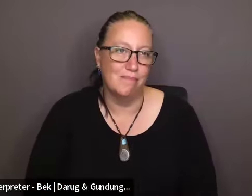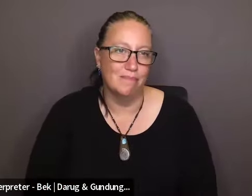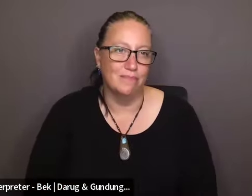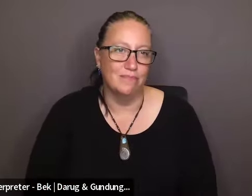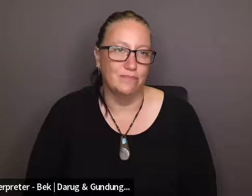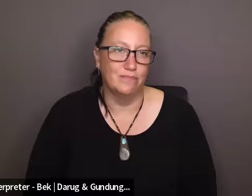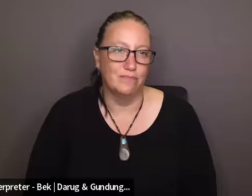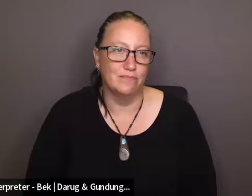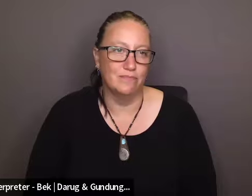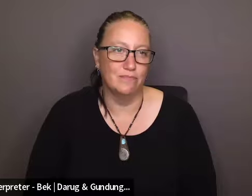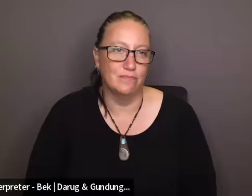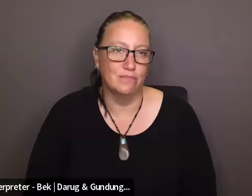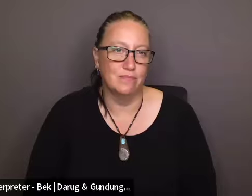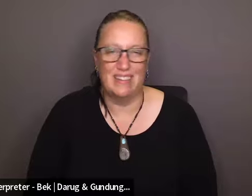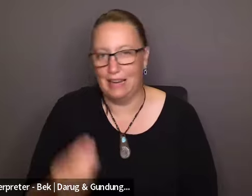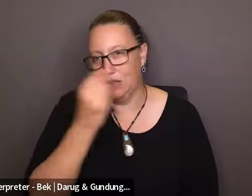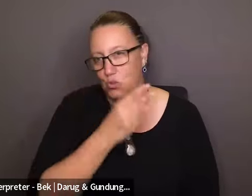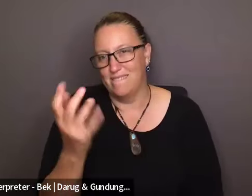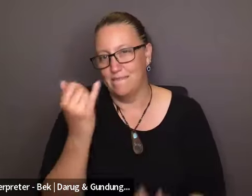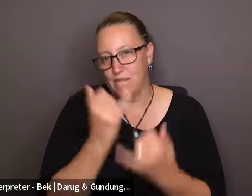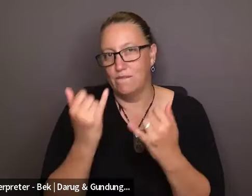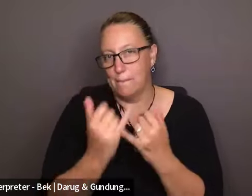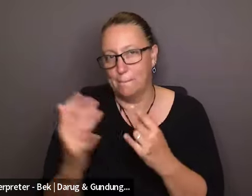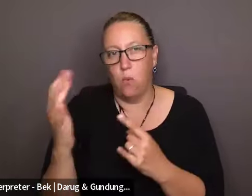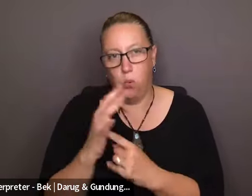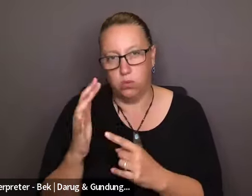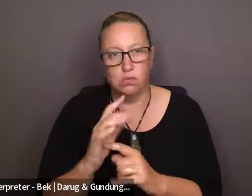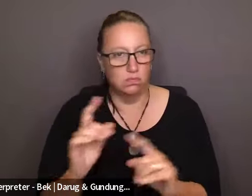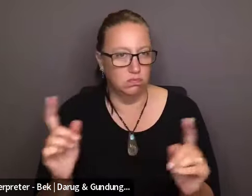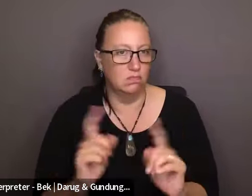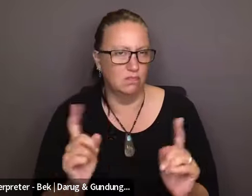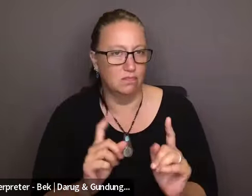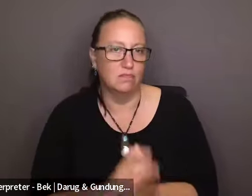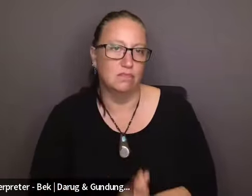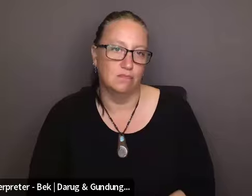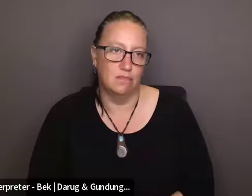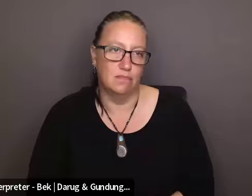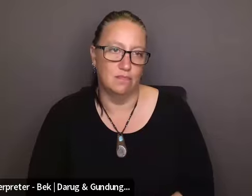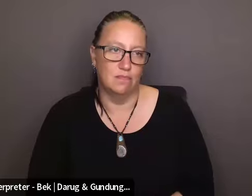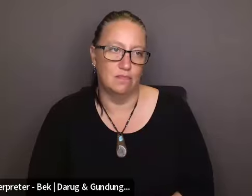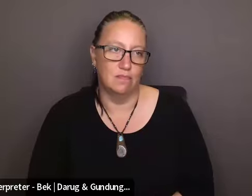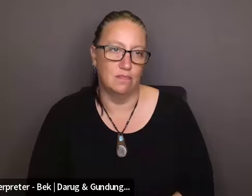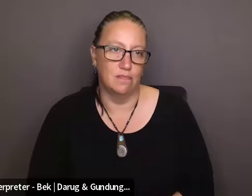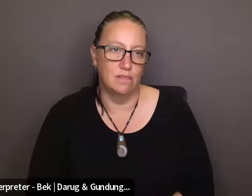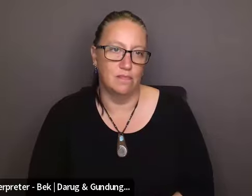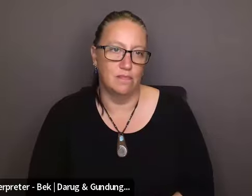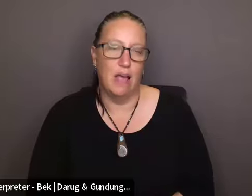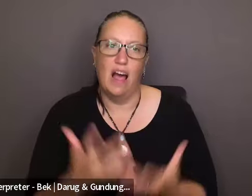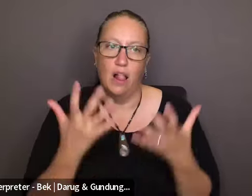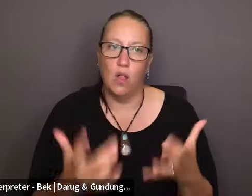appreciate your comfort with this session. Makes it straightforward for us. I can't emphasise enough, and I